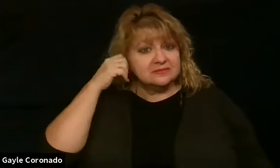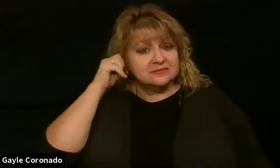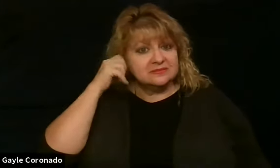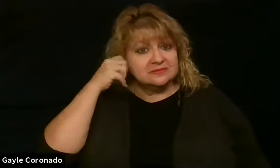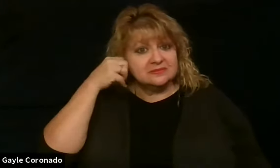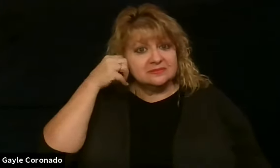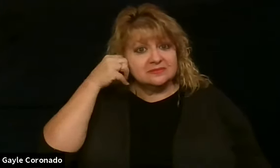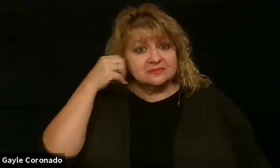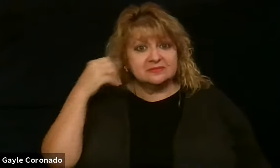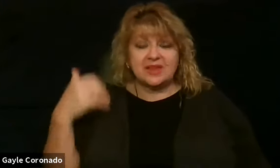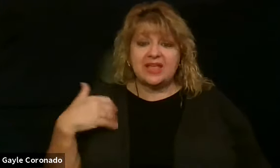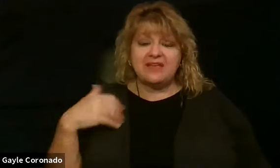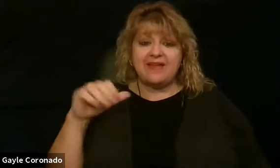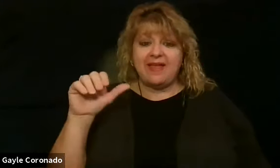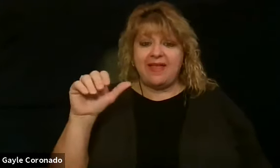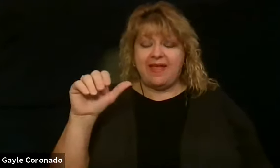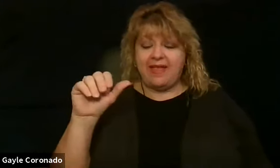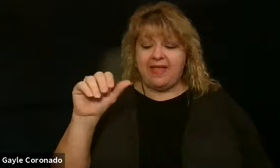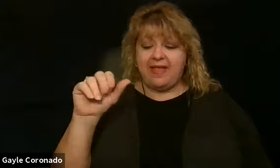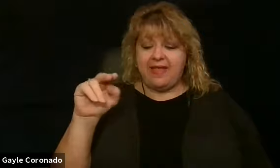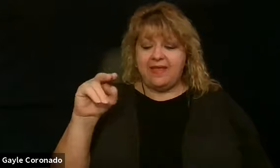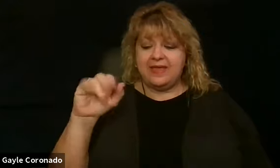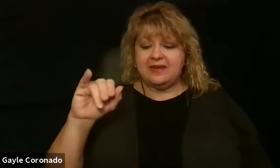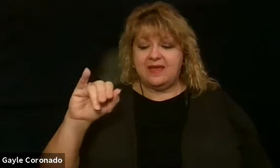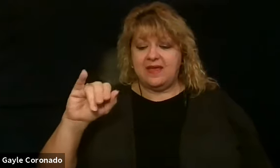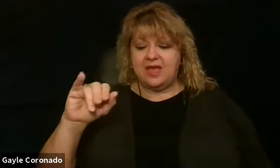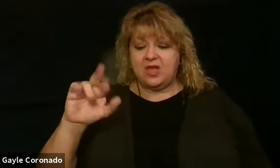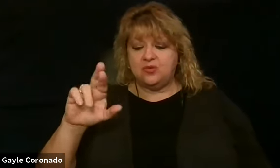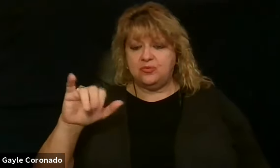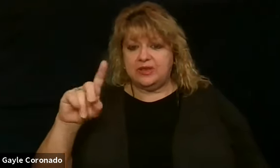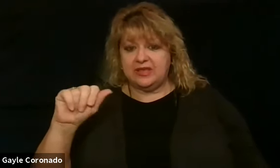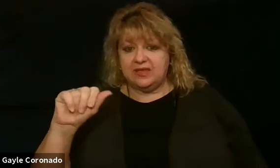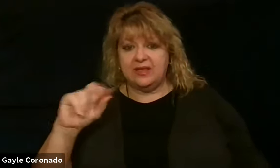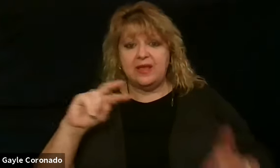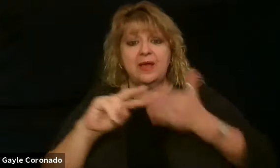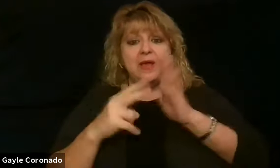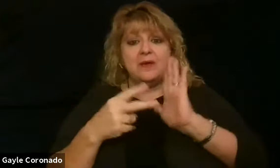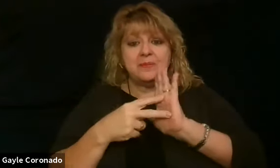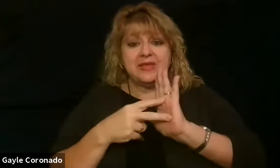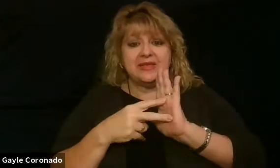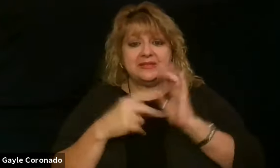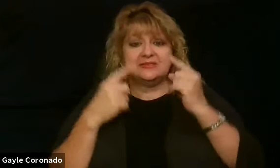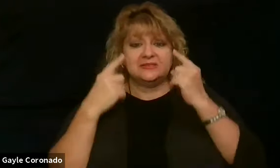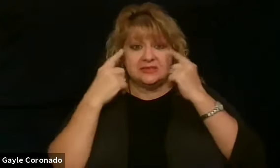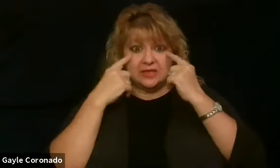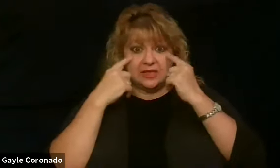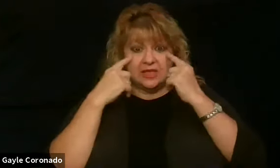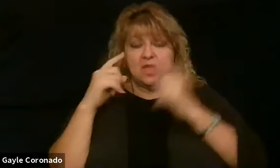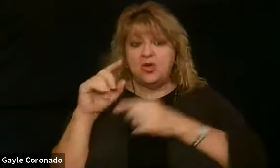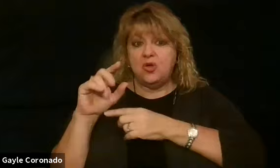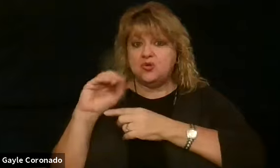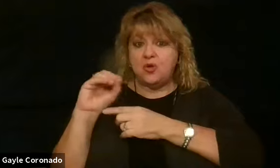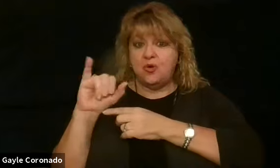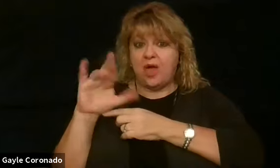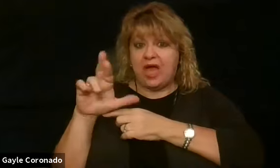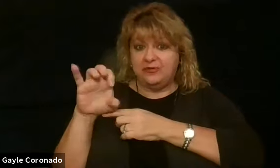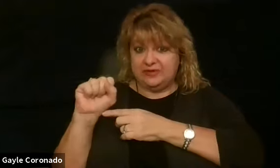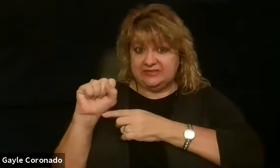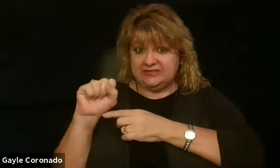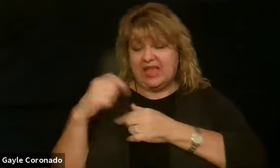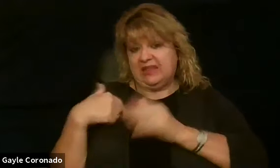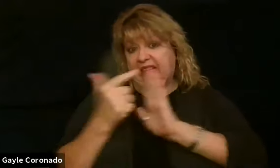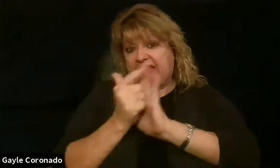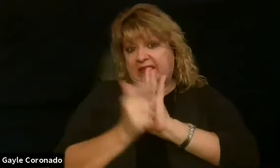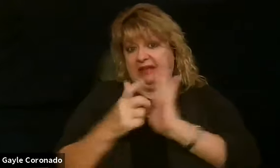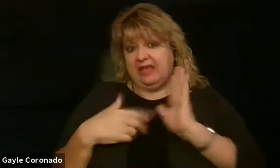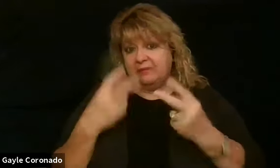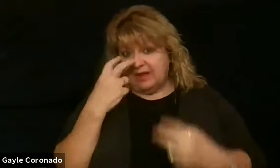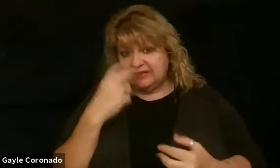And I really was just means I have no irises, and I'm considered legally blind.